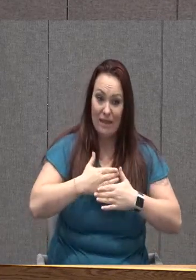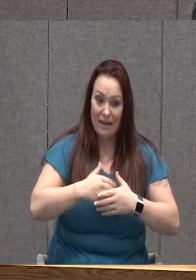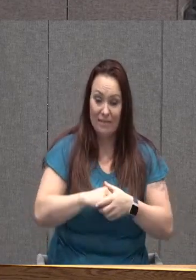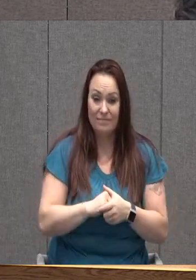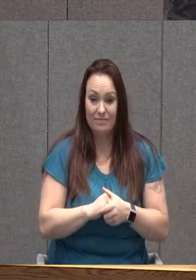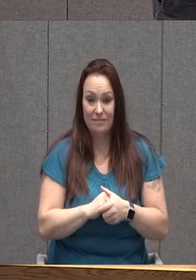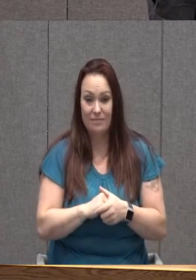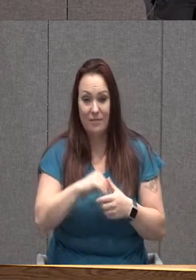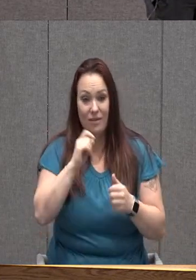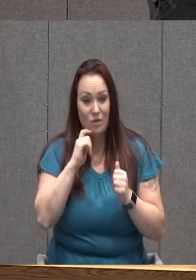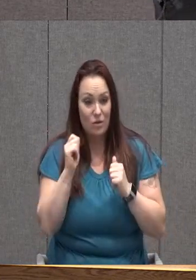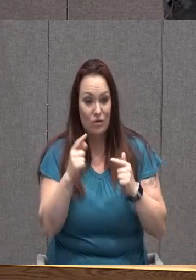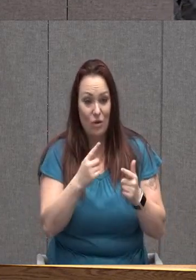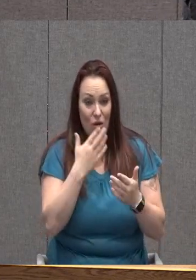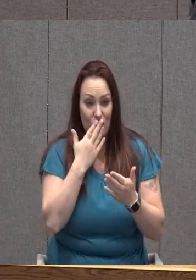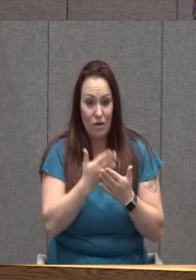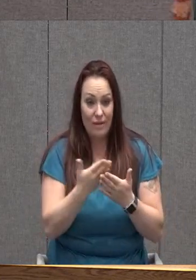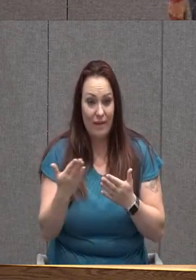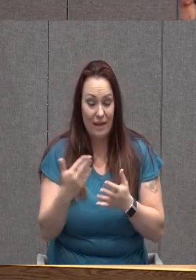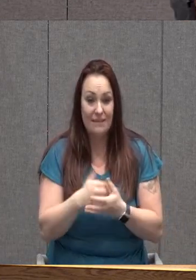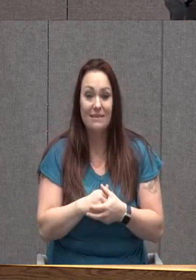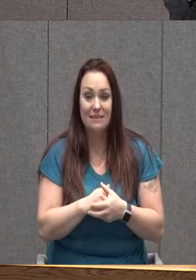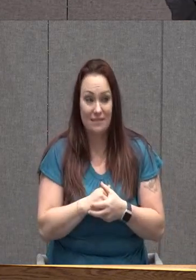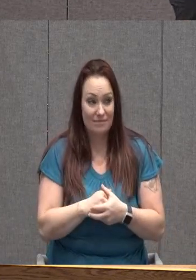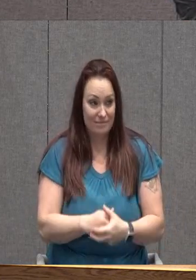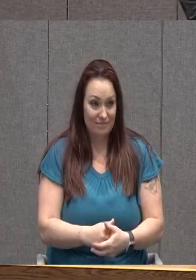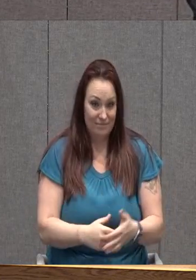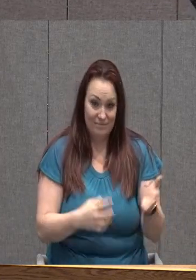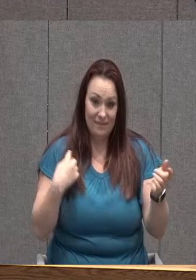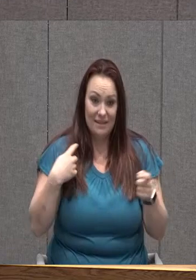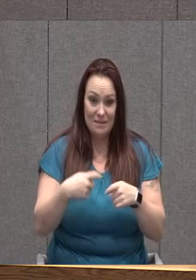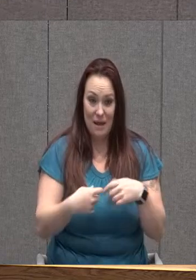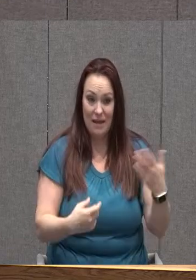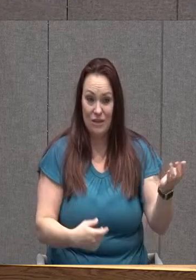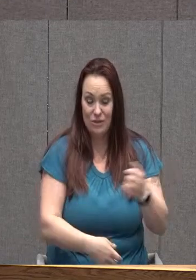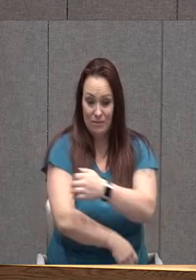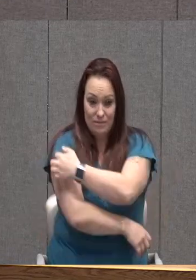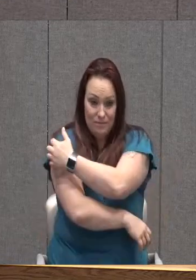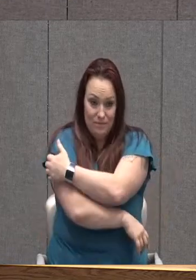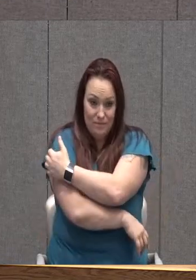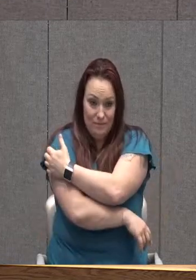those are all good things. (in foreign language)